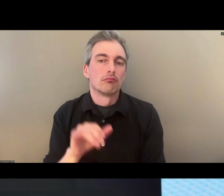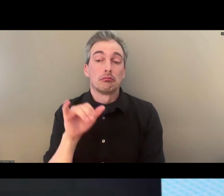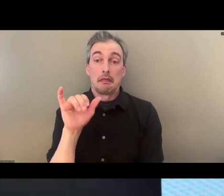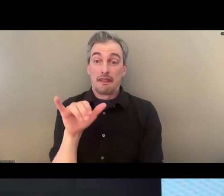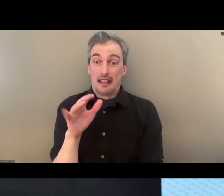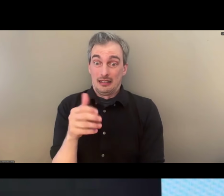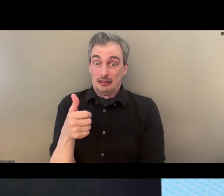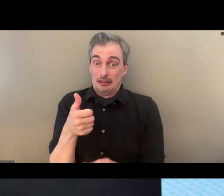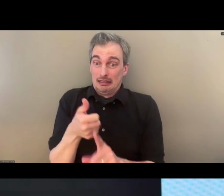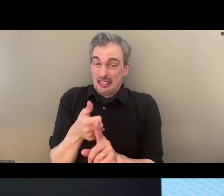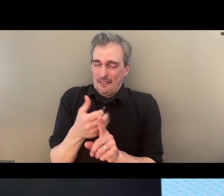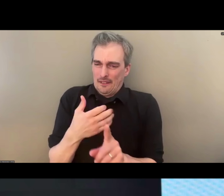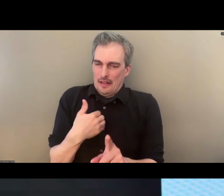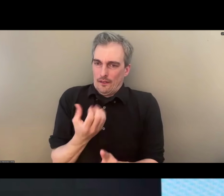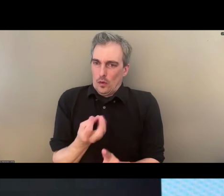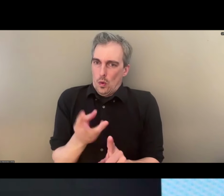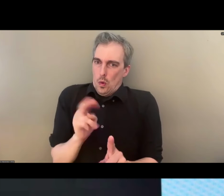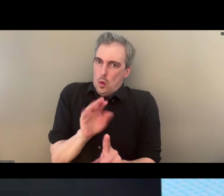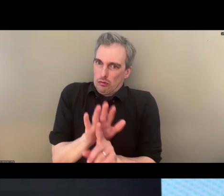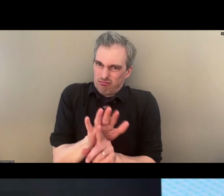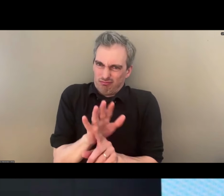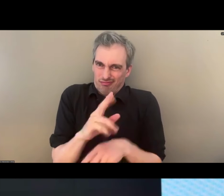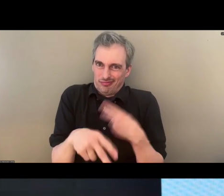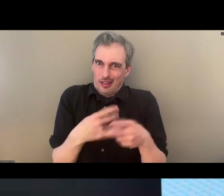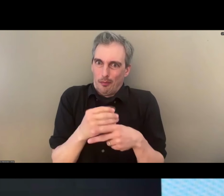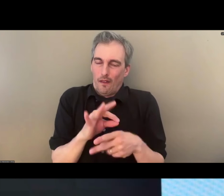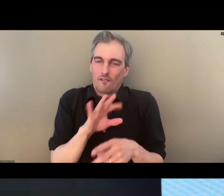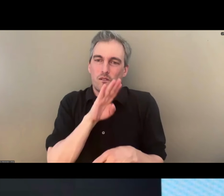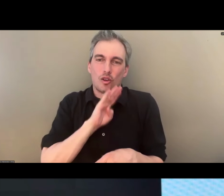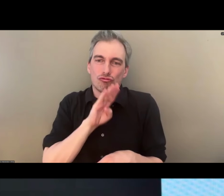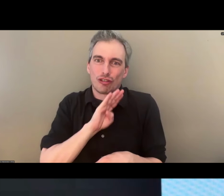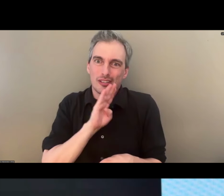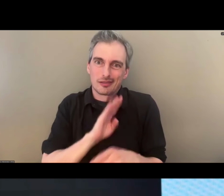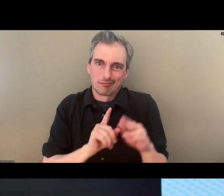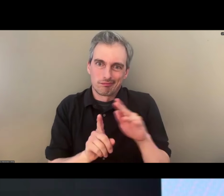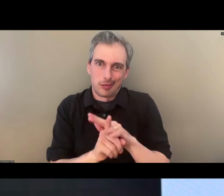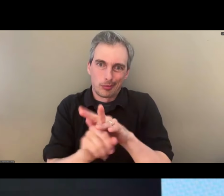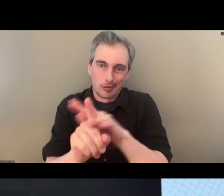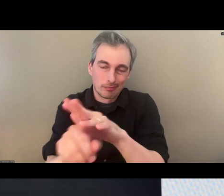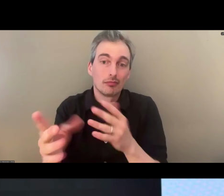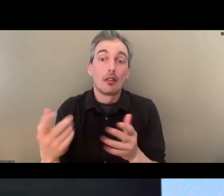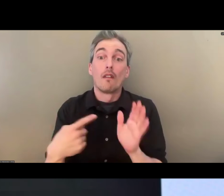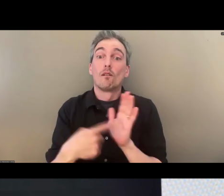For example, about hearing aids -- since most hearing aids are designed and